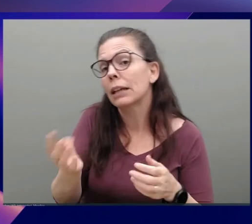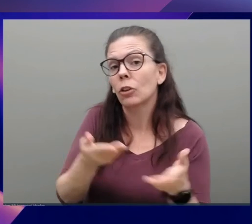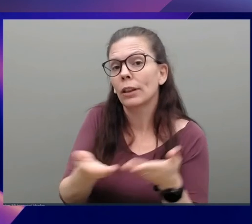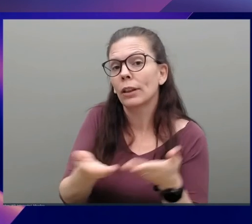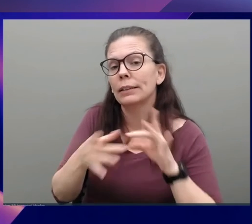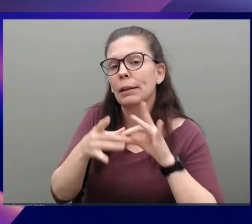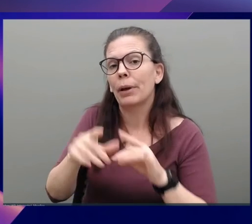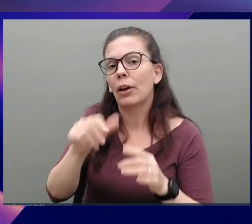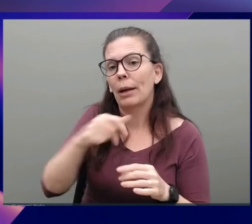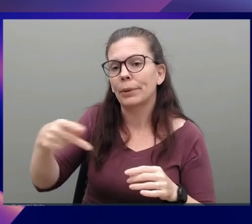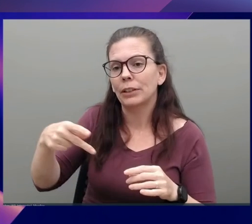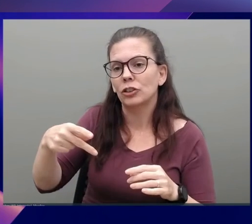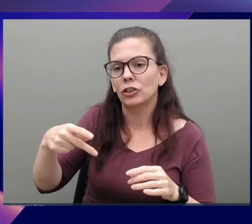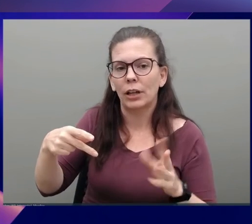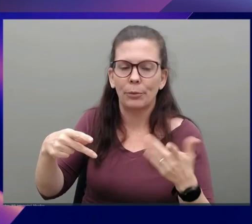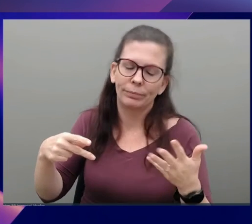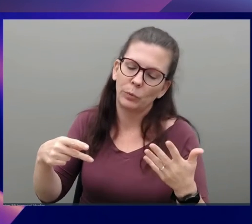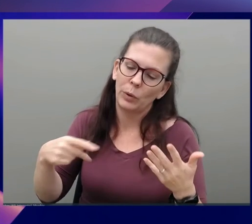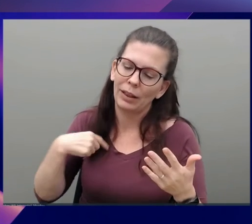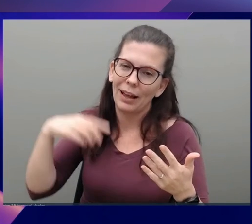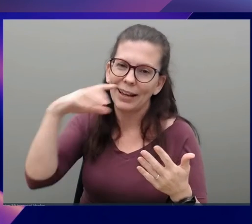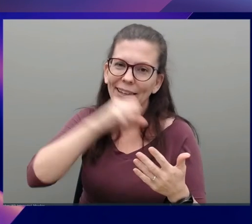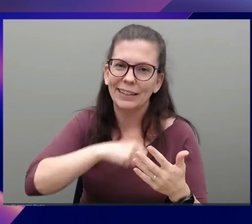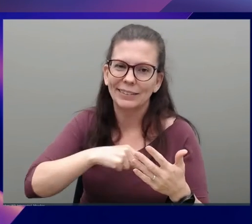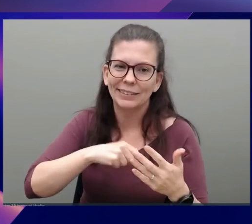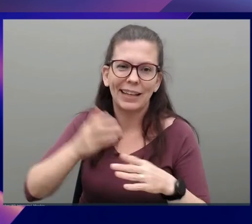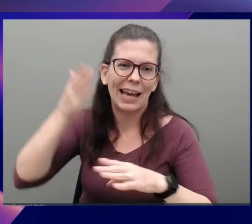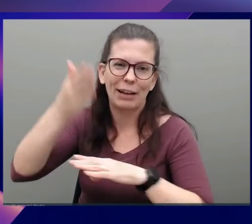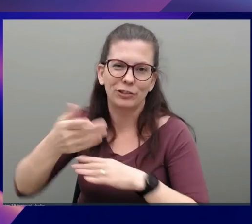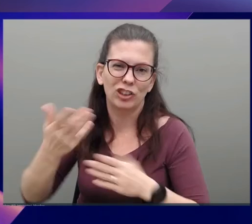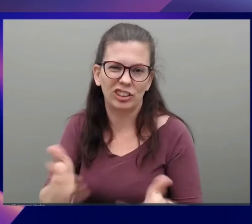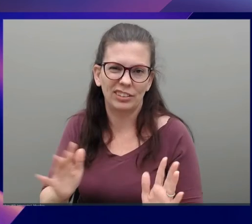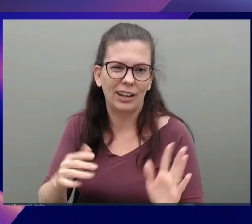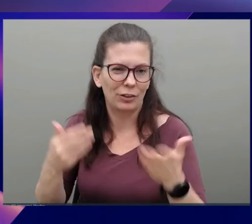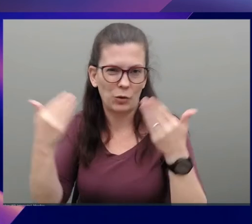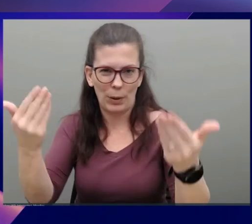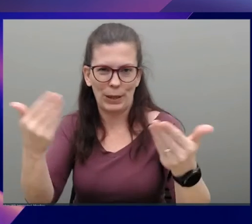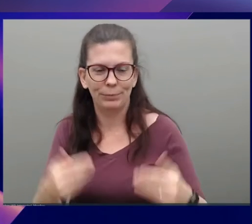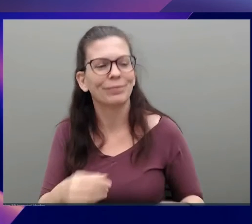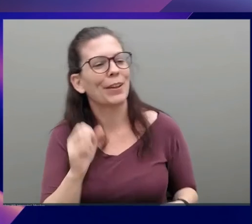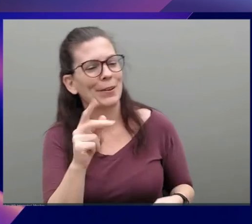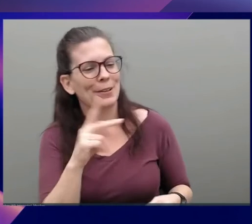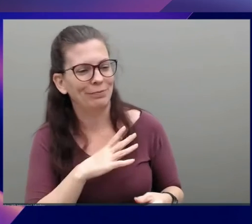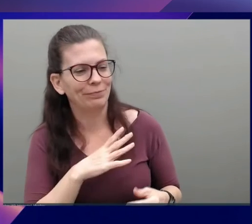Oh, I guess we'll talk about that after you're done. Okay, all right. - So, go ahead. All right, so switching gears,